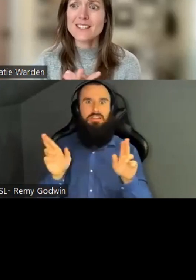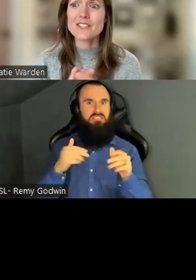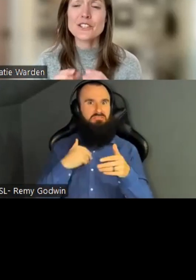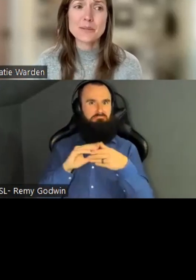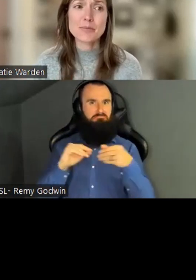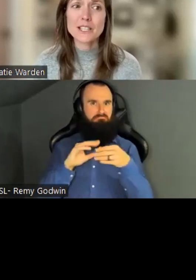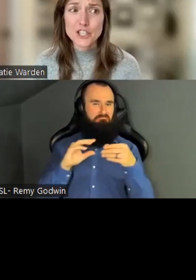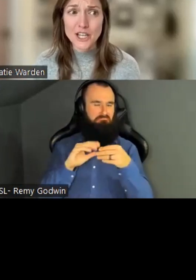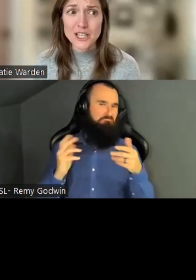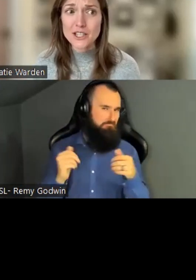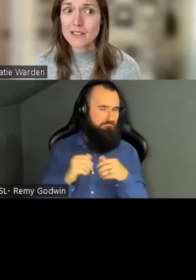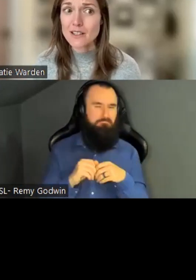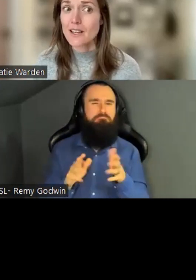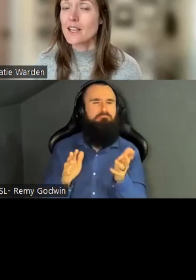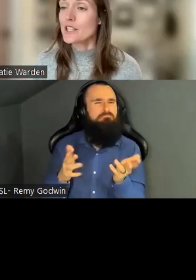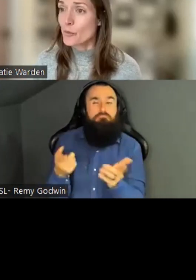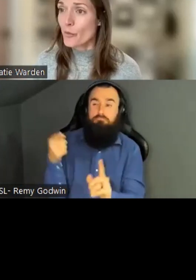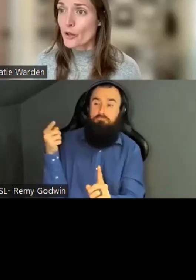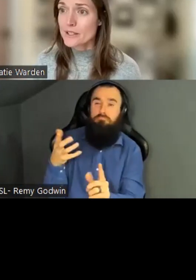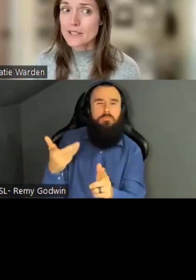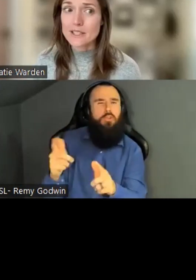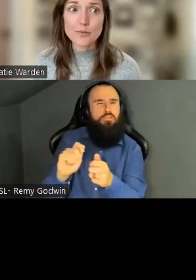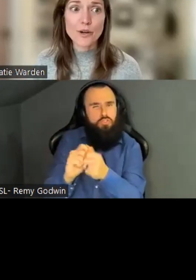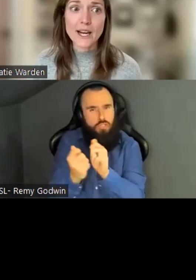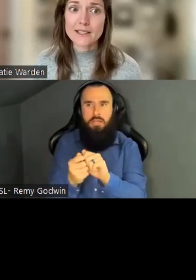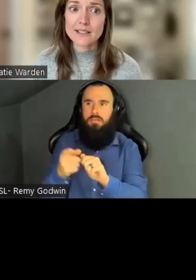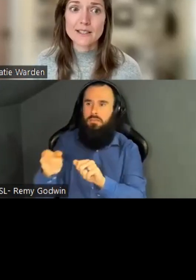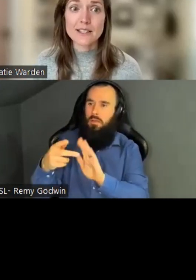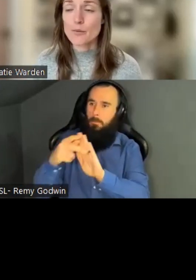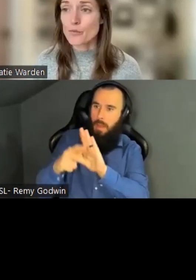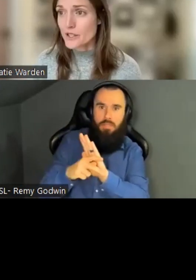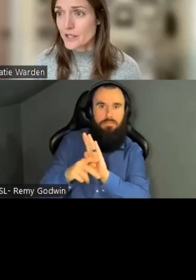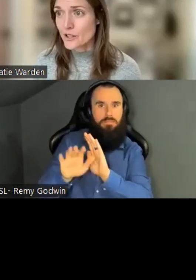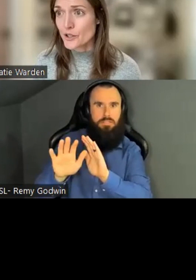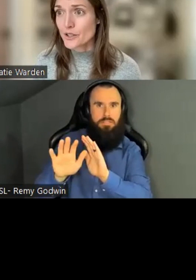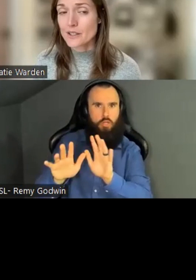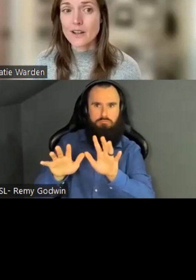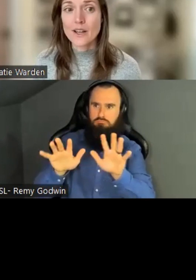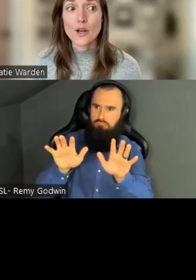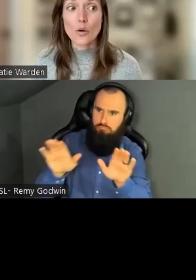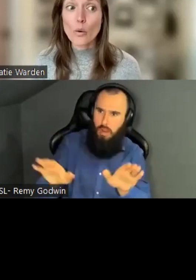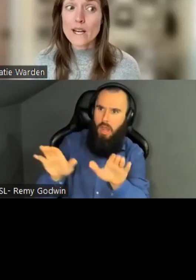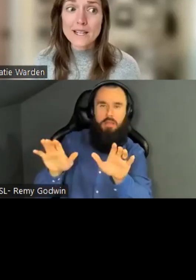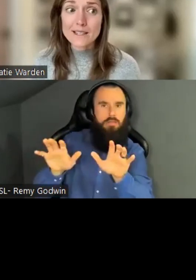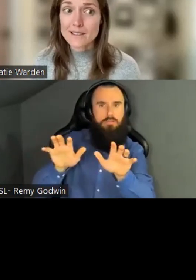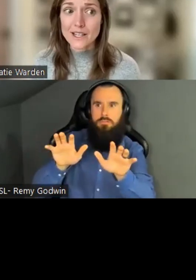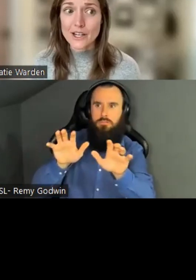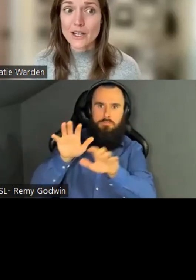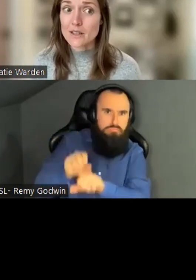These are simply changes to policies, practices, and procedures when necessary